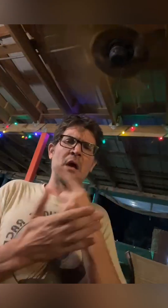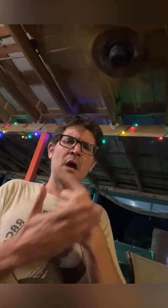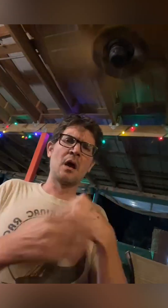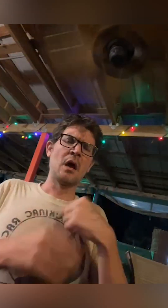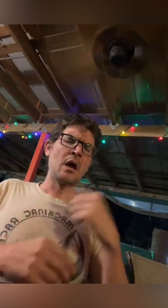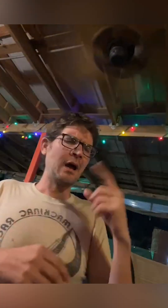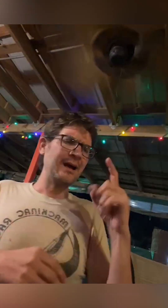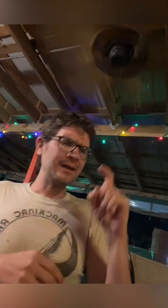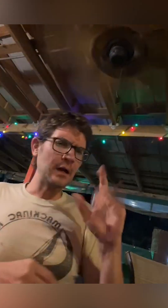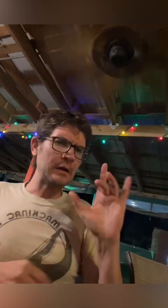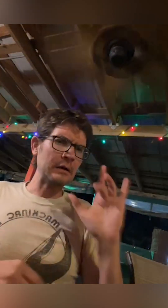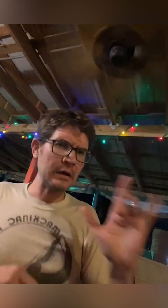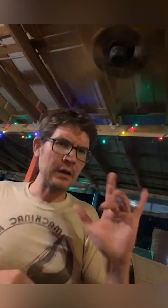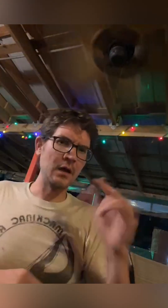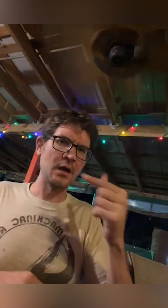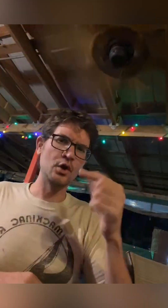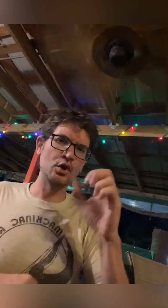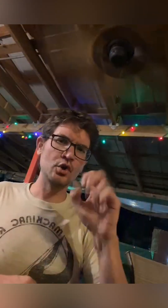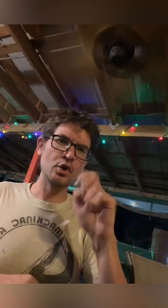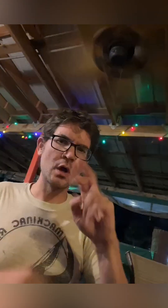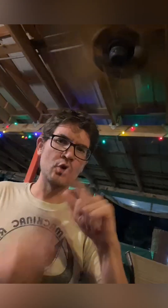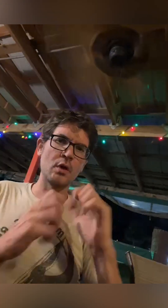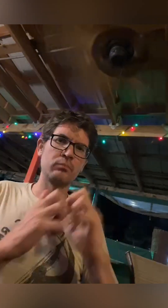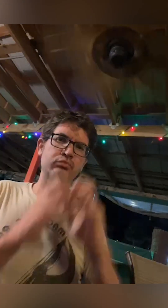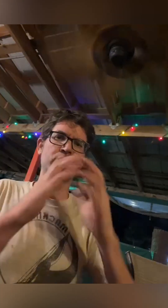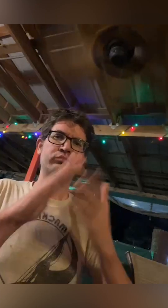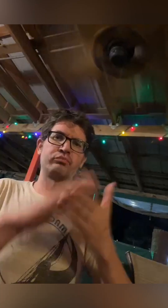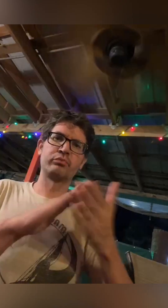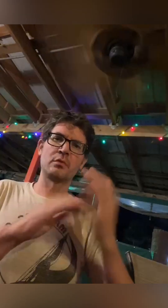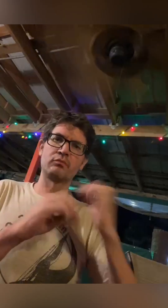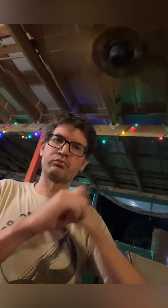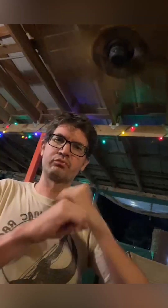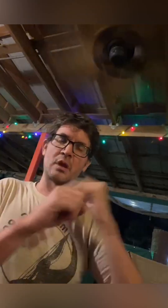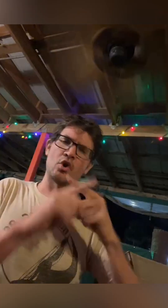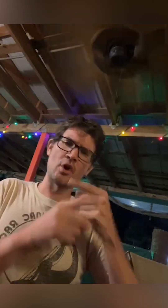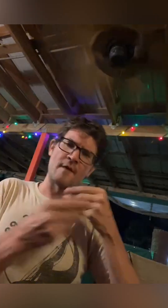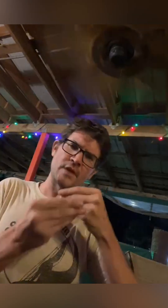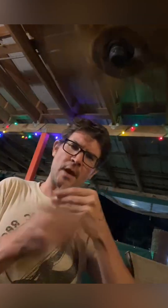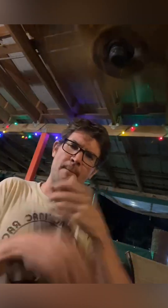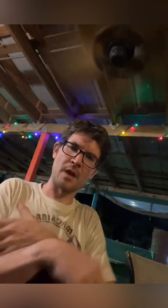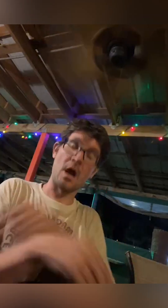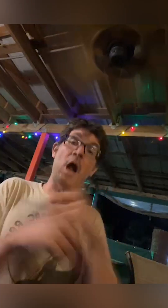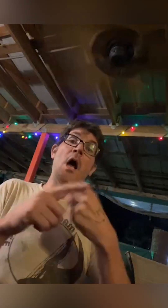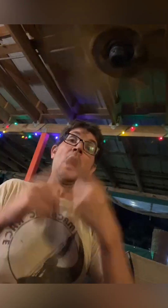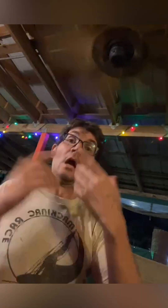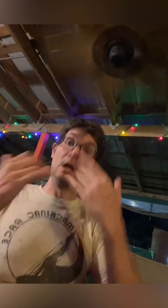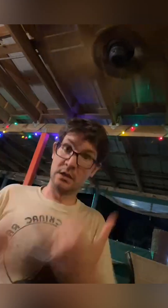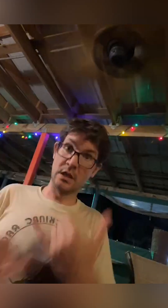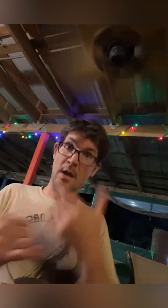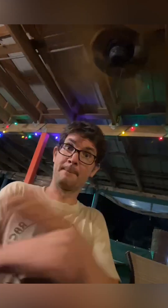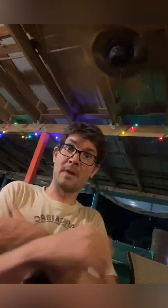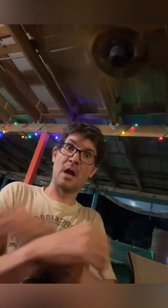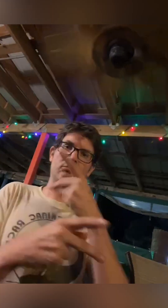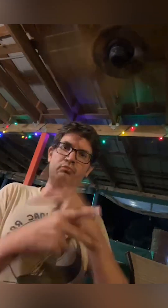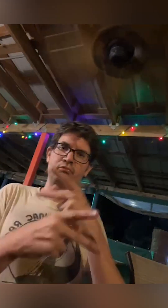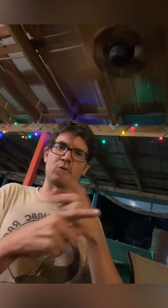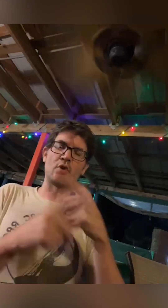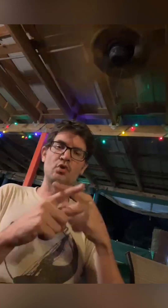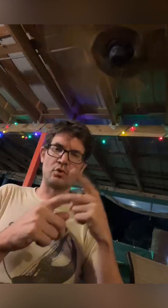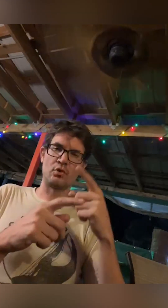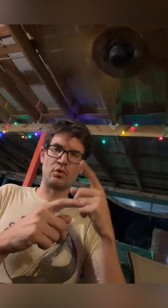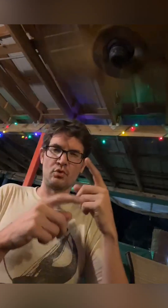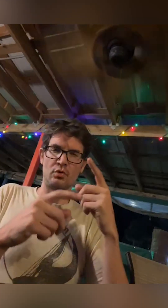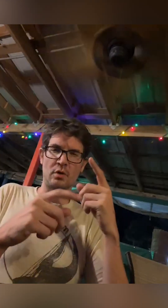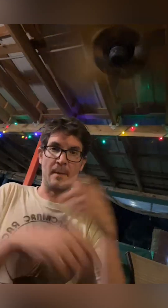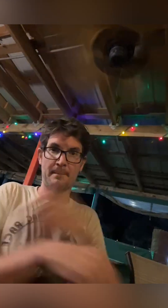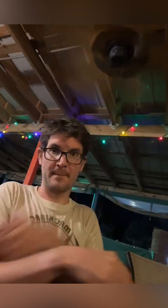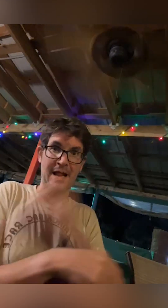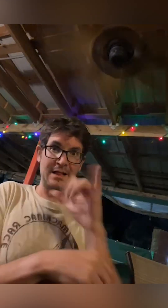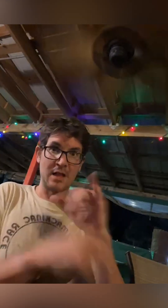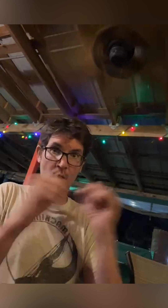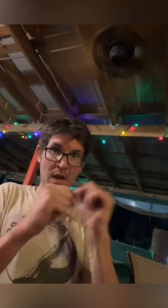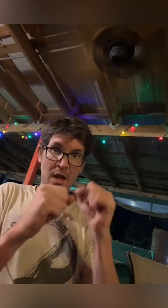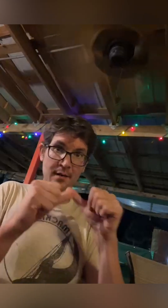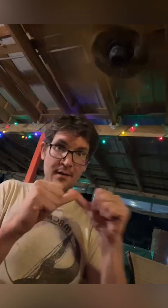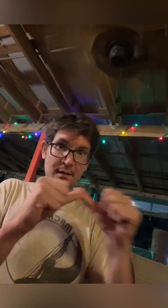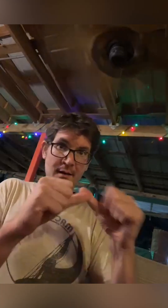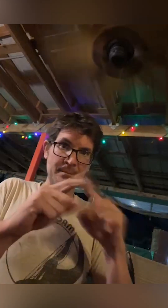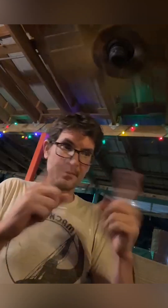Sometimes I had to fire up the generator to cool the fridge back down.